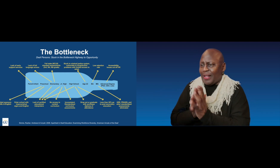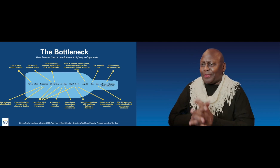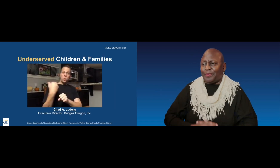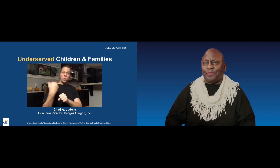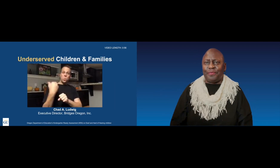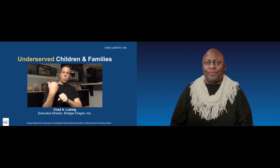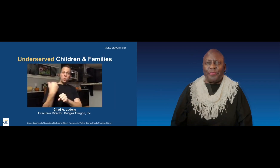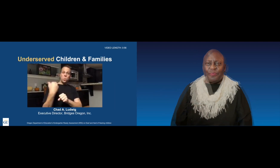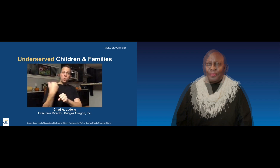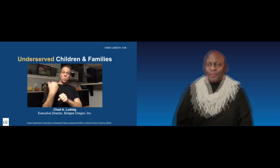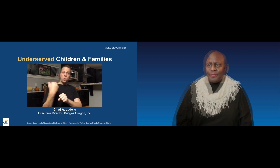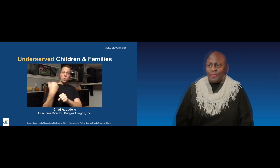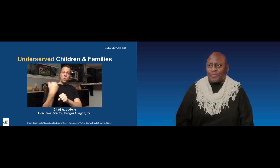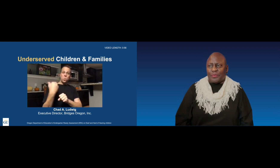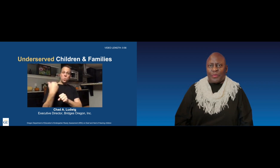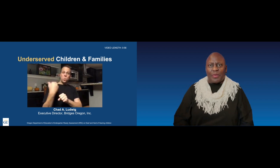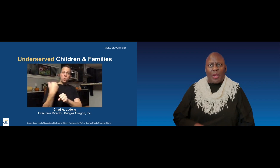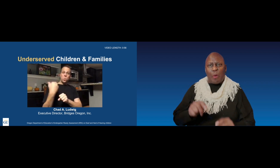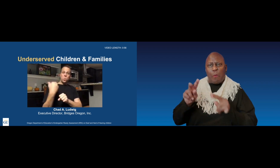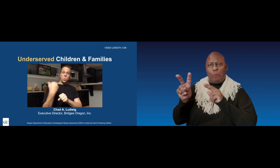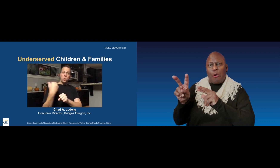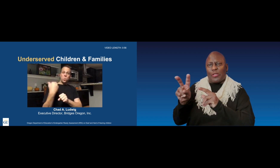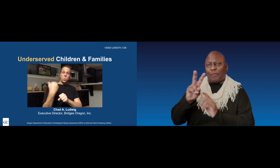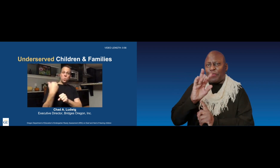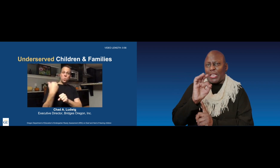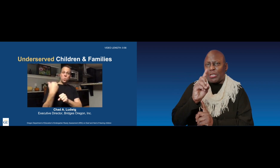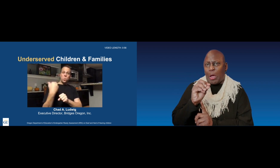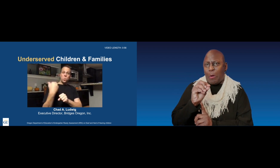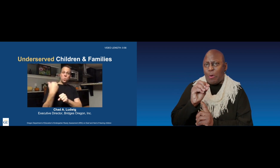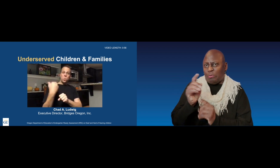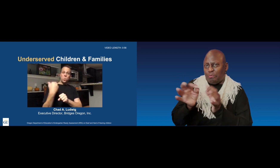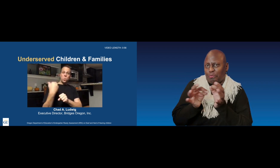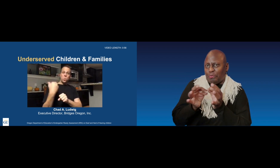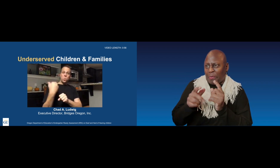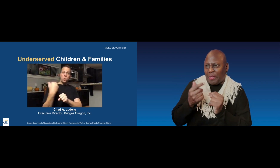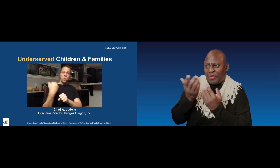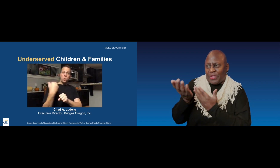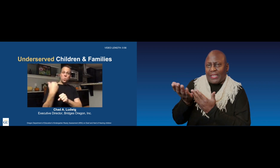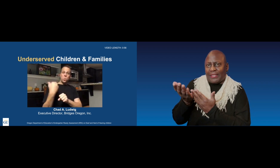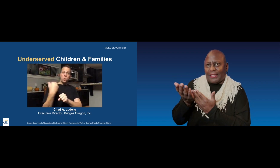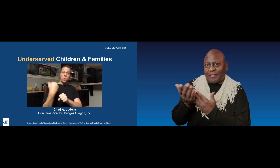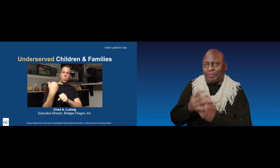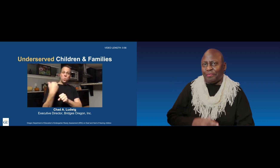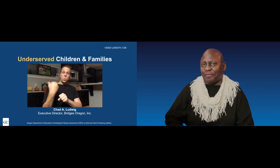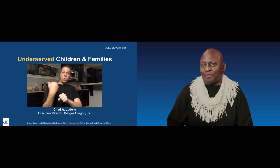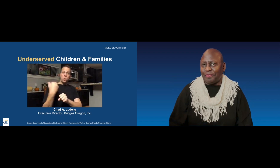It creates the bottleneck. Watch a video that provides more explanation about this.